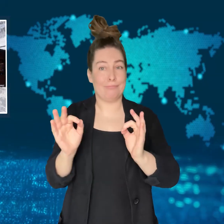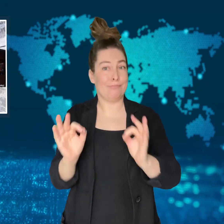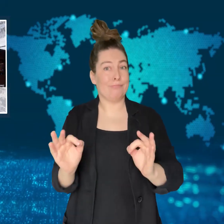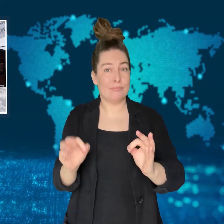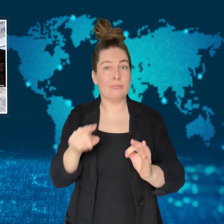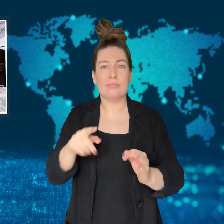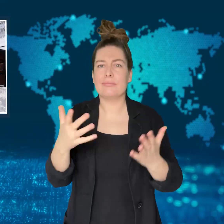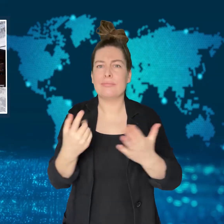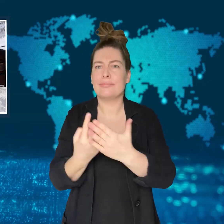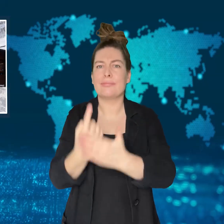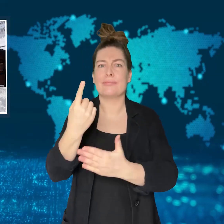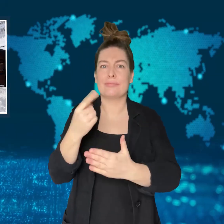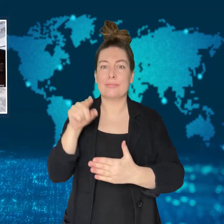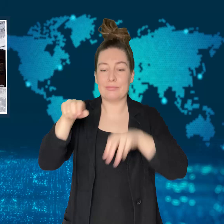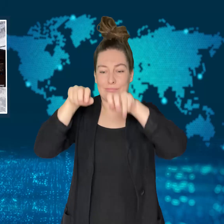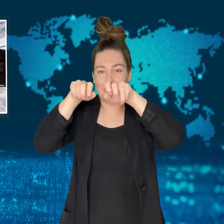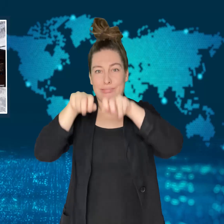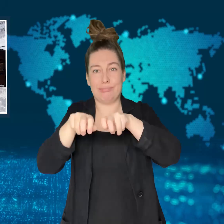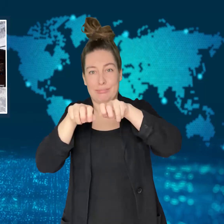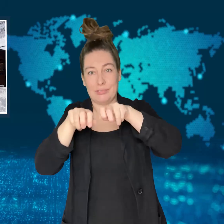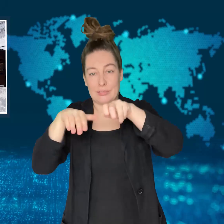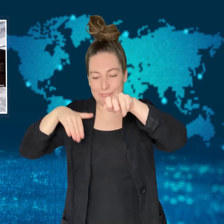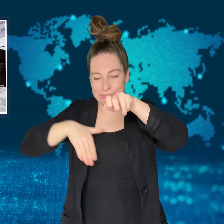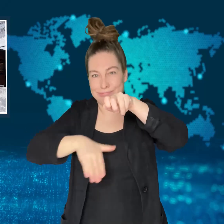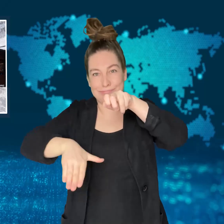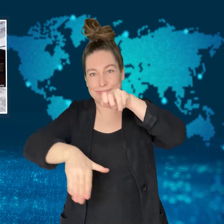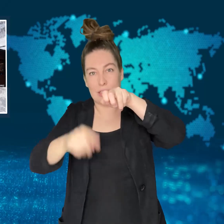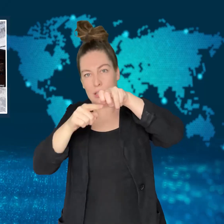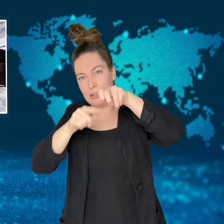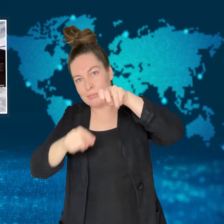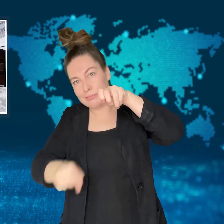Some of those seats turned upside down,